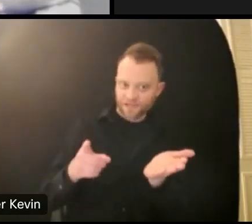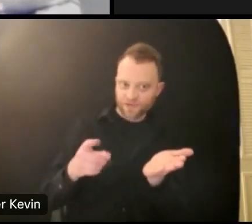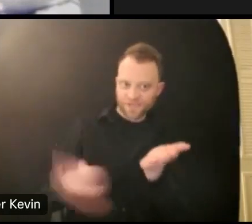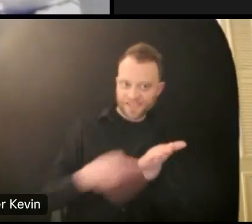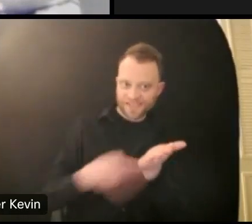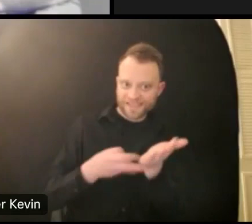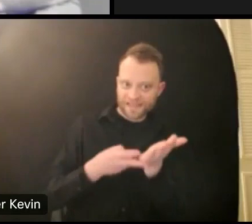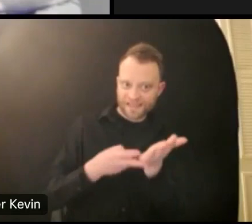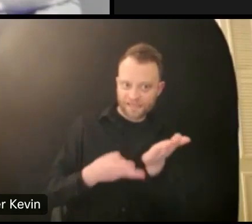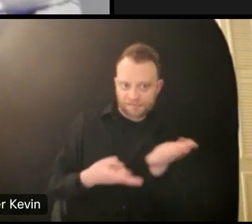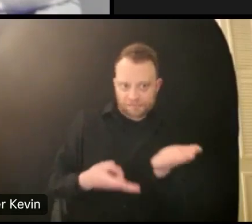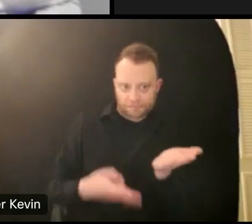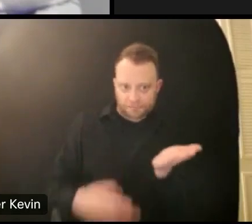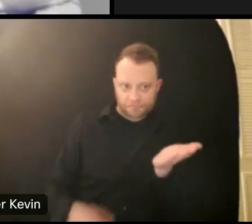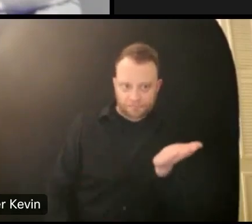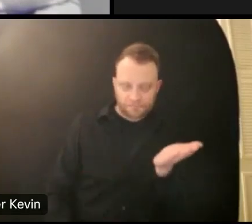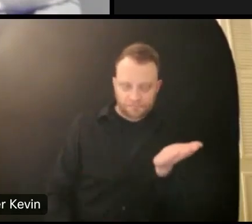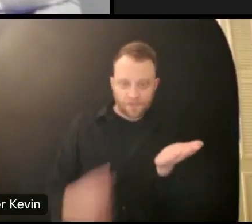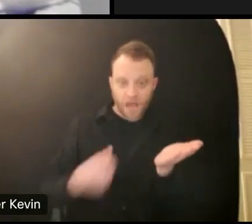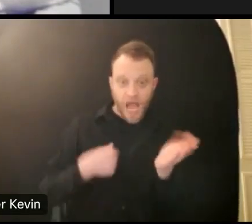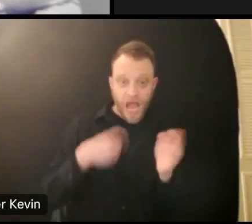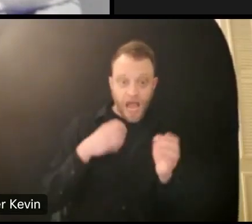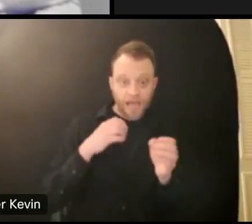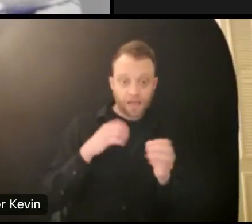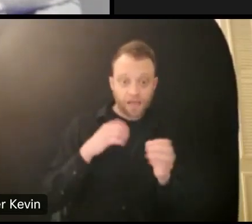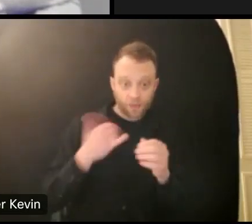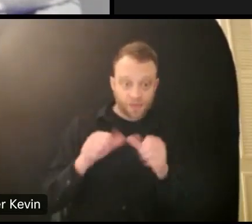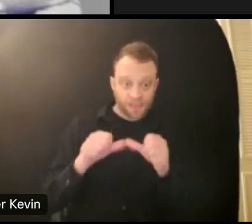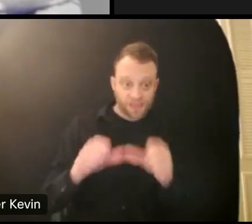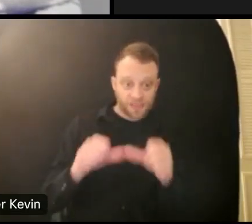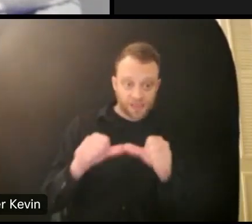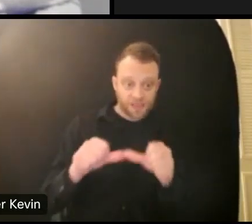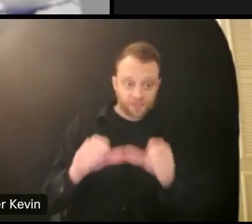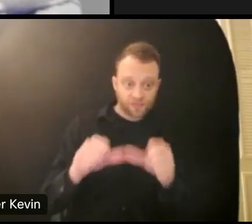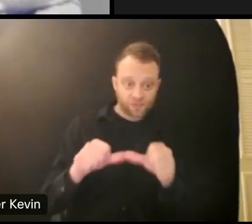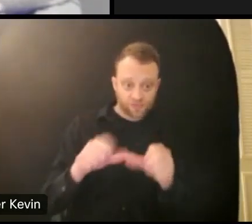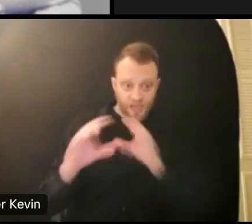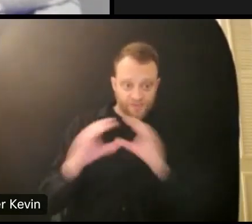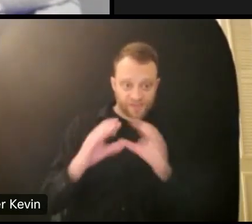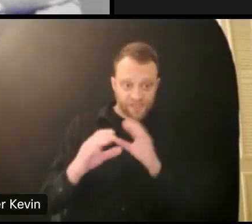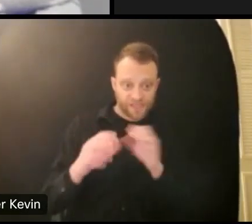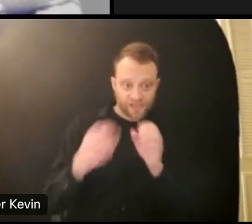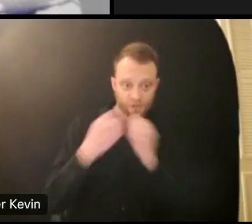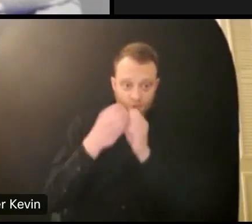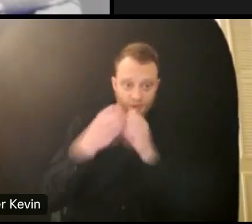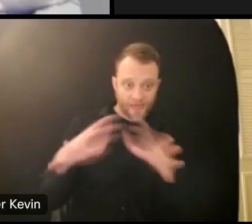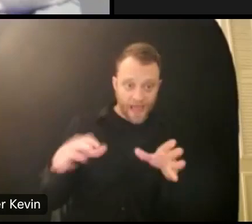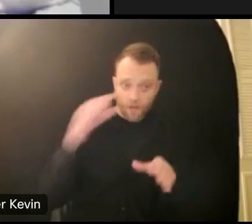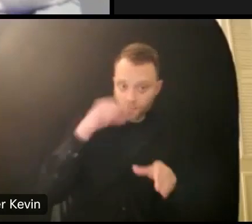you know, to continue the conversation. I wasn't aware of anybody that I know ... ANC who actually